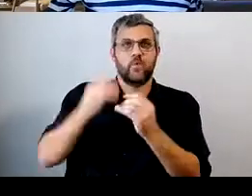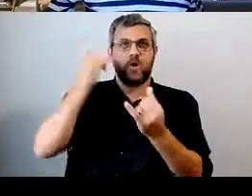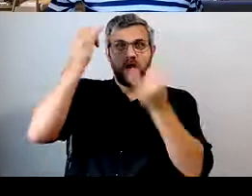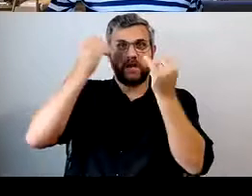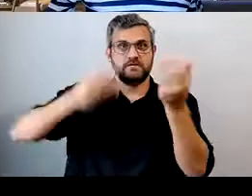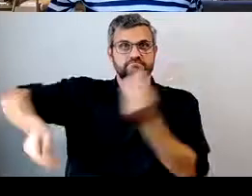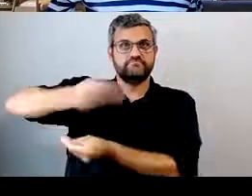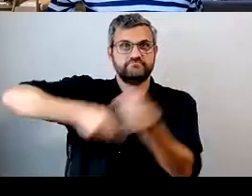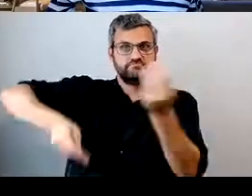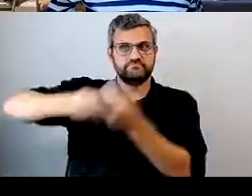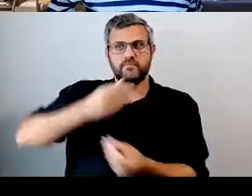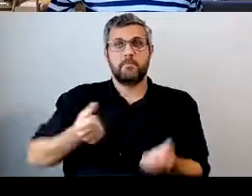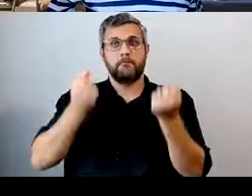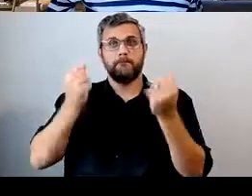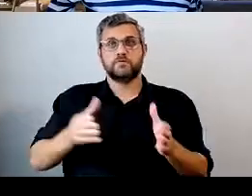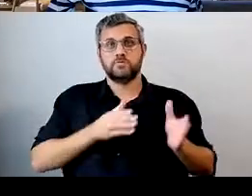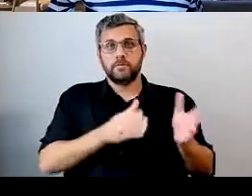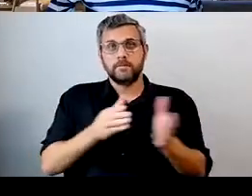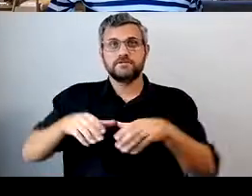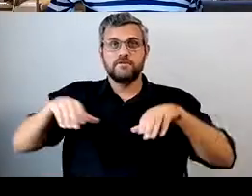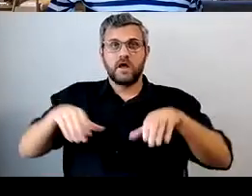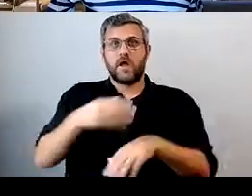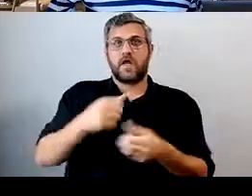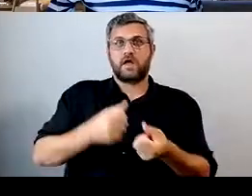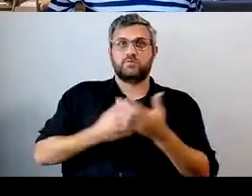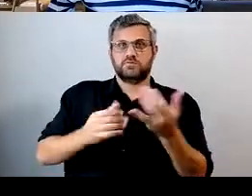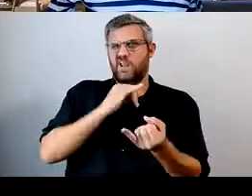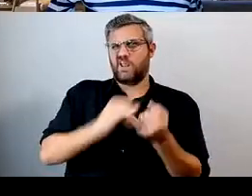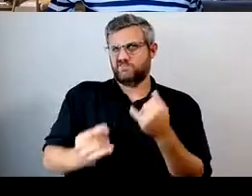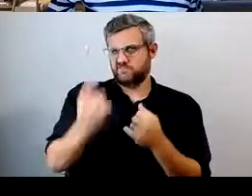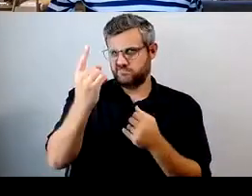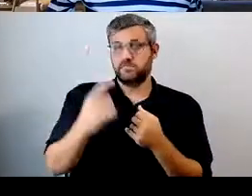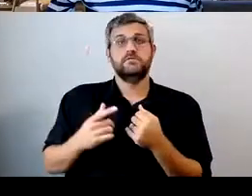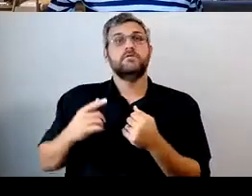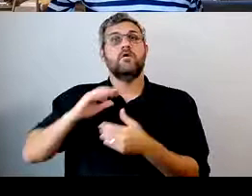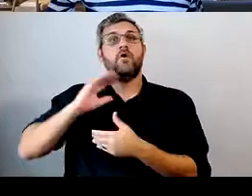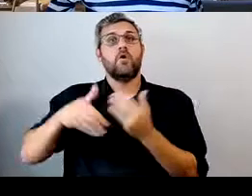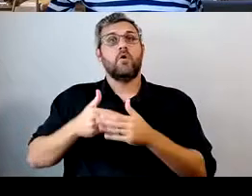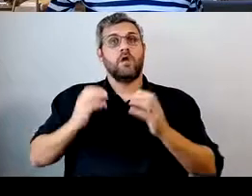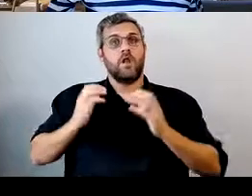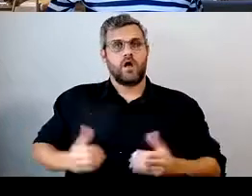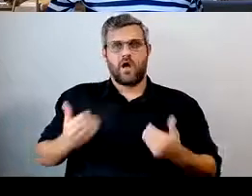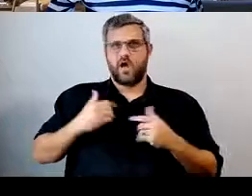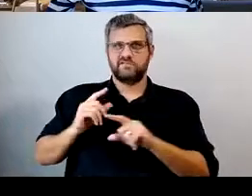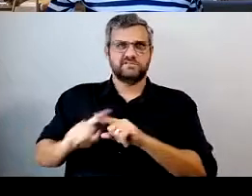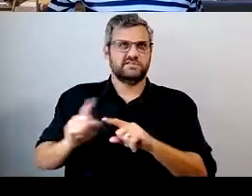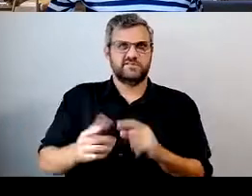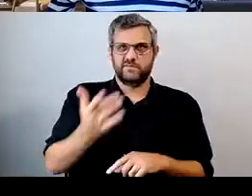So multiple means of action expression is our last piece here. And of course, all of our clients have different preferred methods for communications,